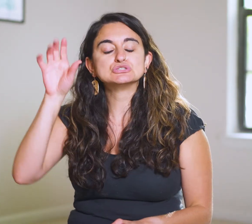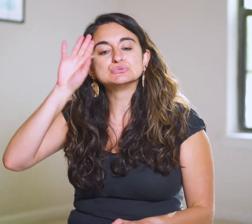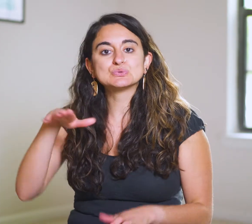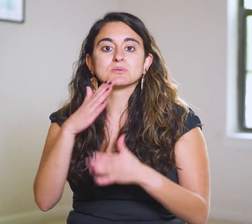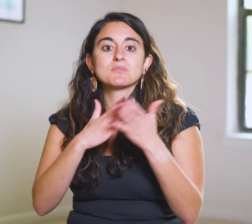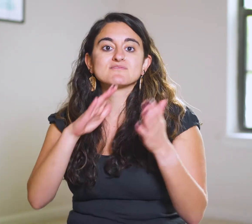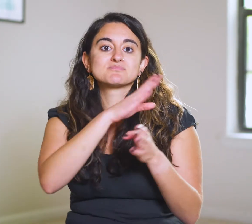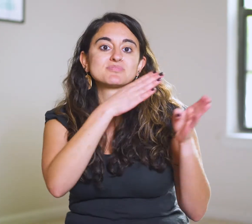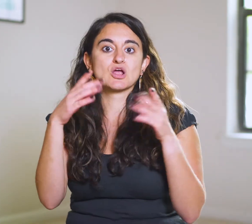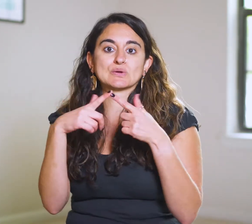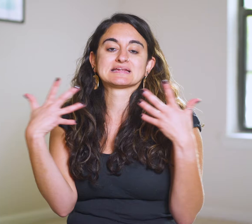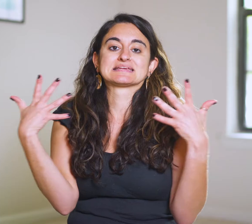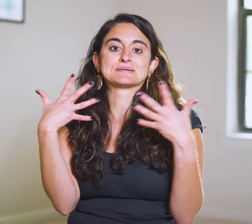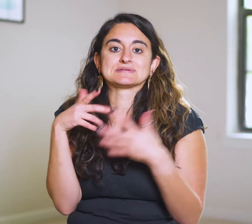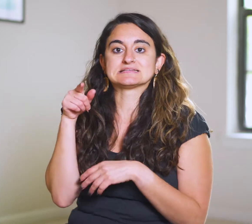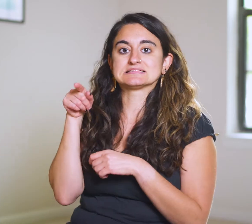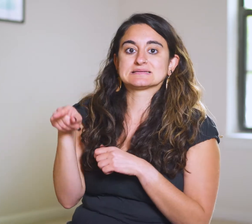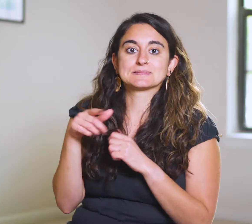because he knows it’s part of their plan to intimidate him.